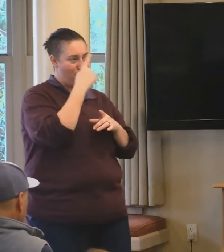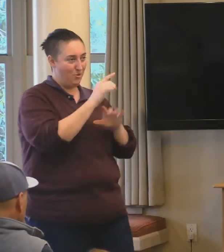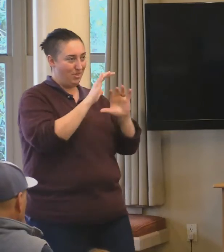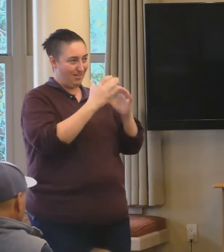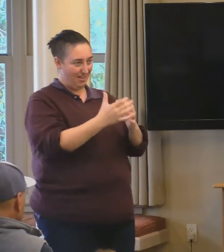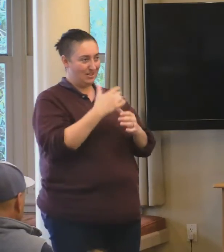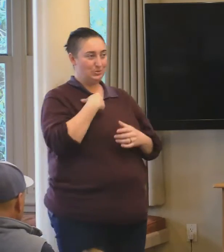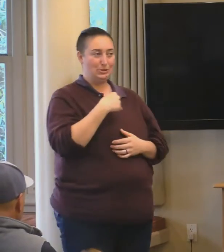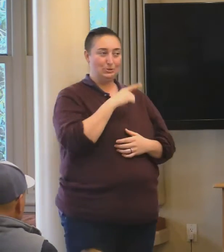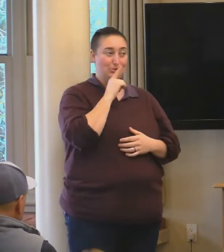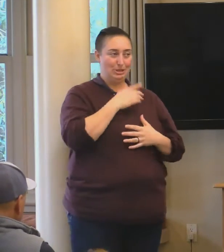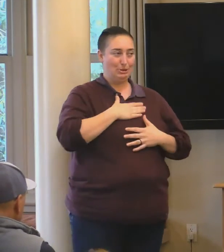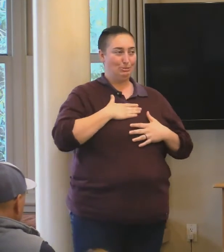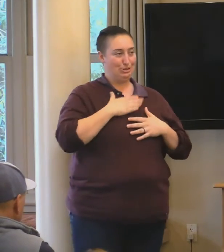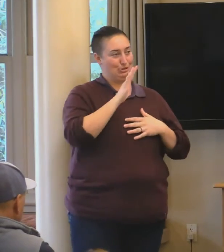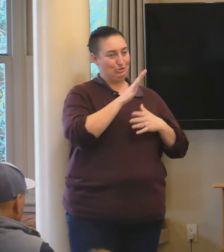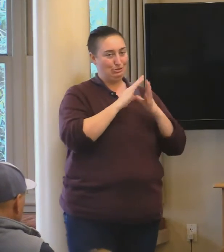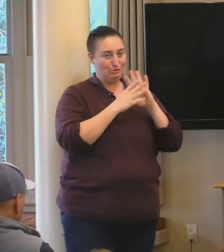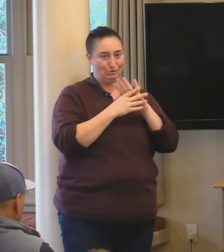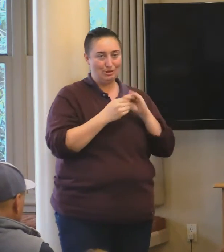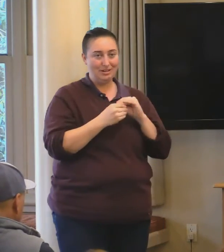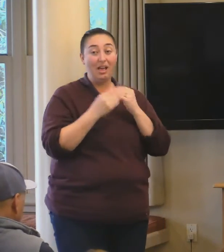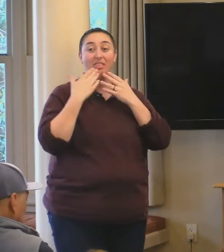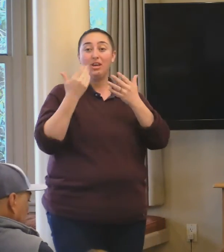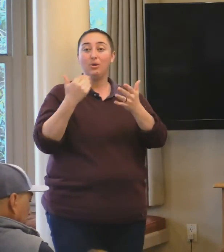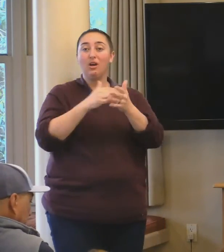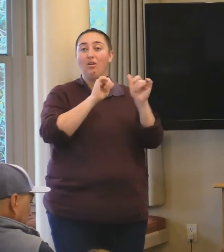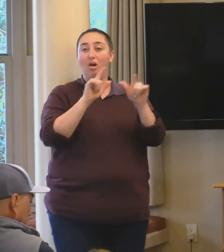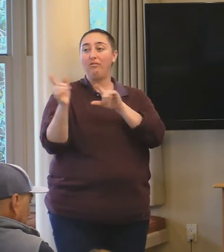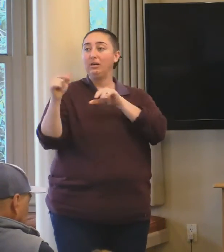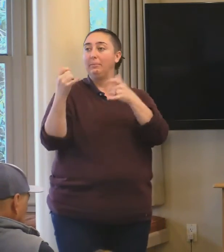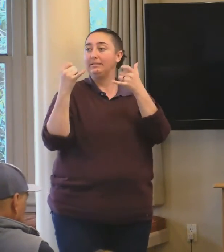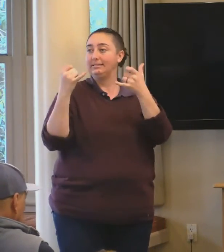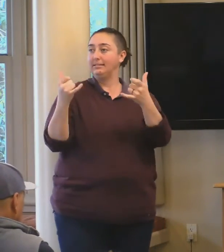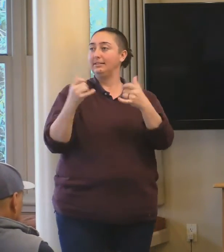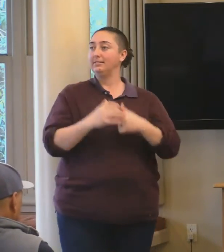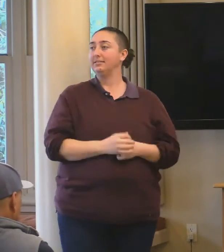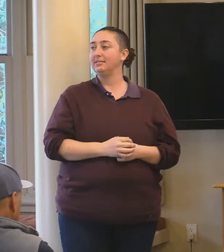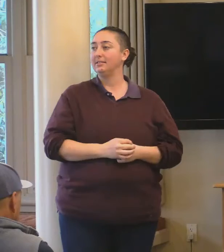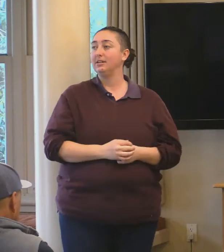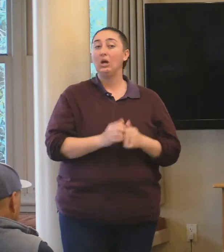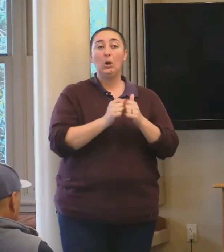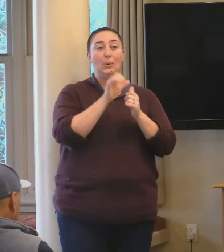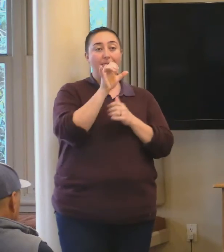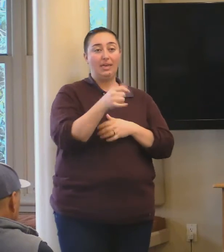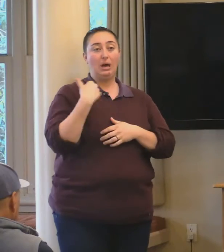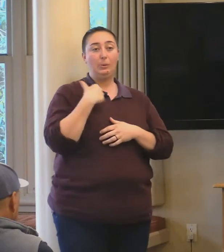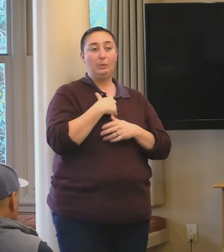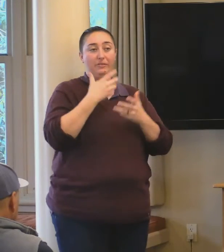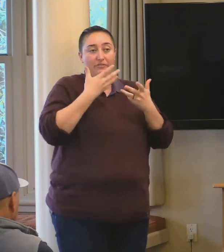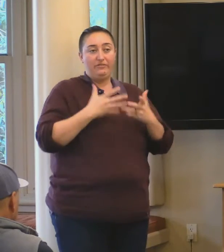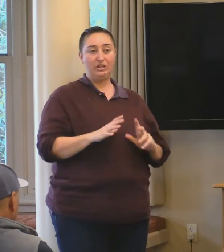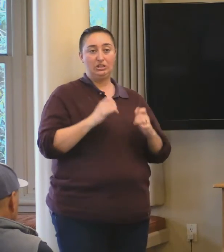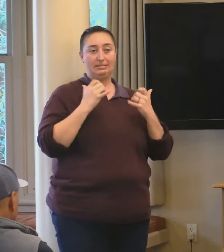Thank you for sharing on behalf of your classmates, Addi. We really appreciate hearing from you. Thank you again all for being here with us today. With that, we'll conclude